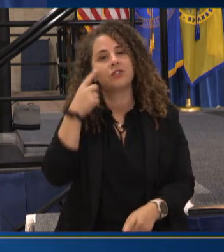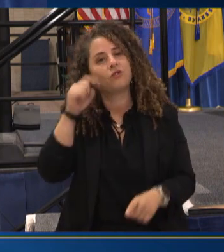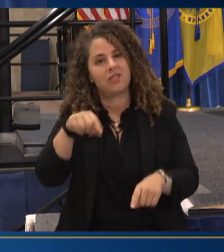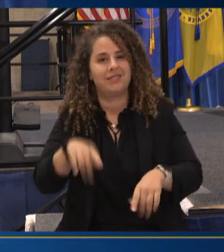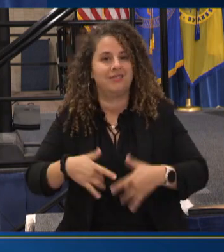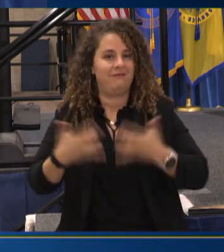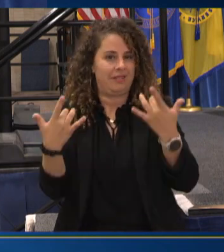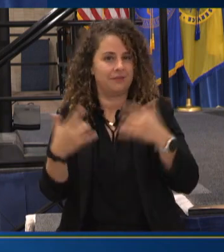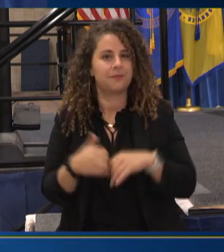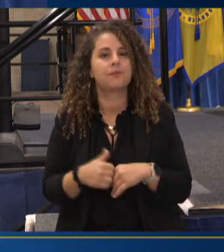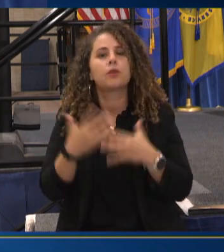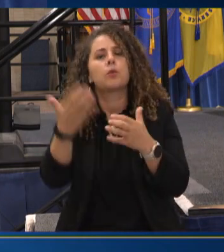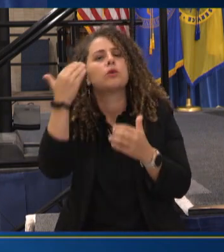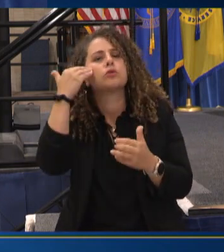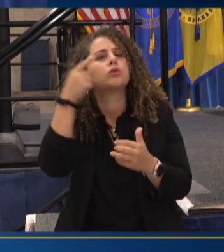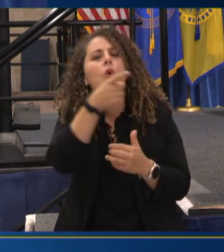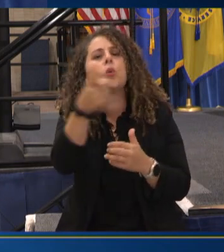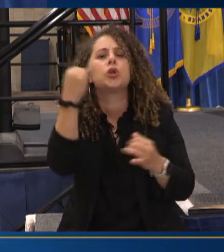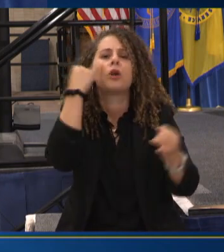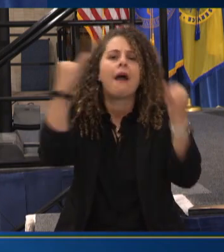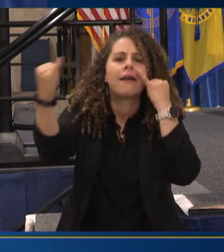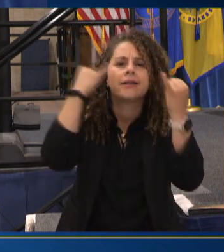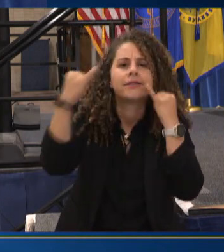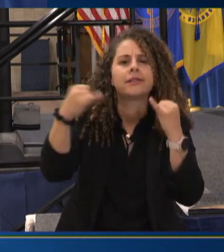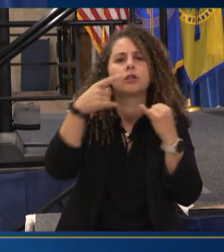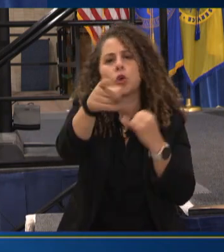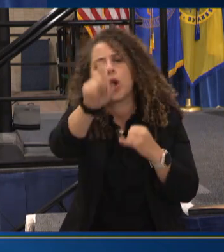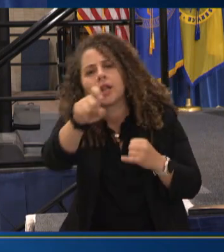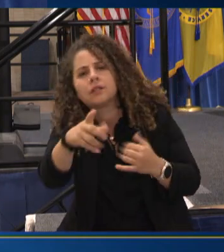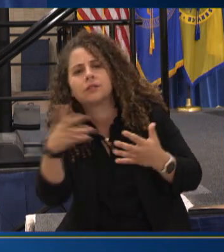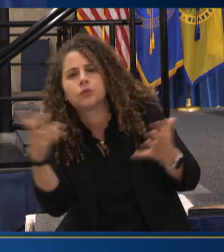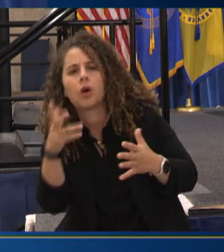We want to know what your ideas are, what your needs are, what your challenges are,